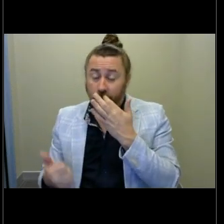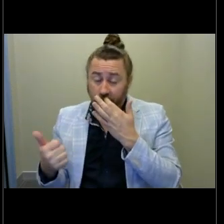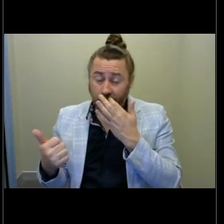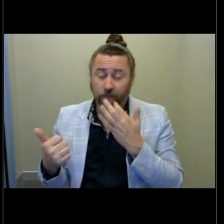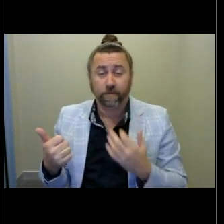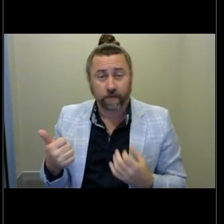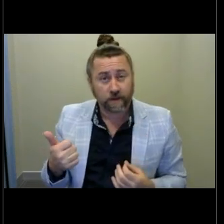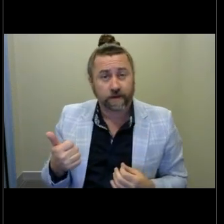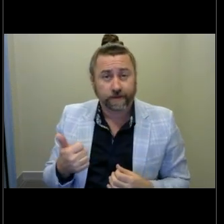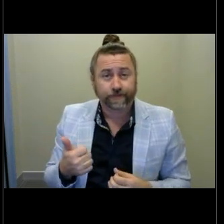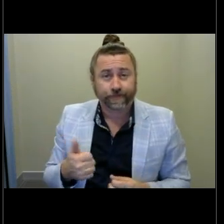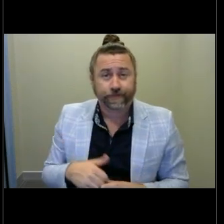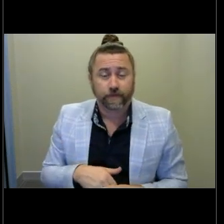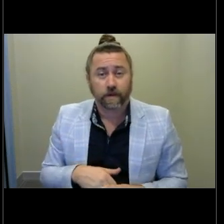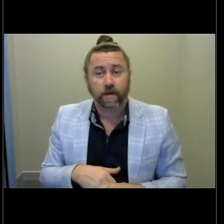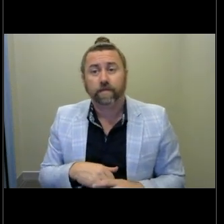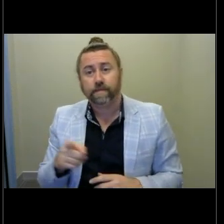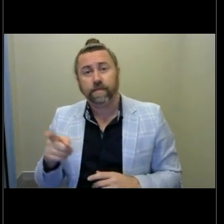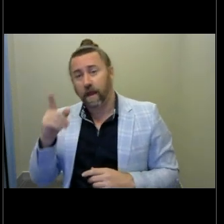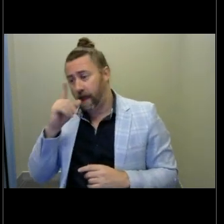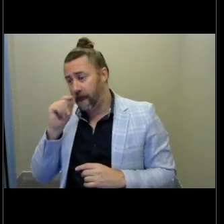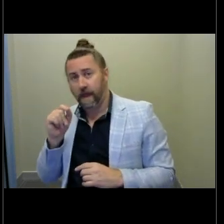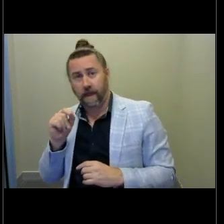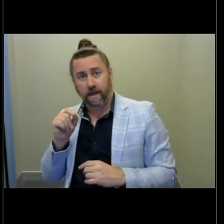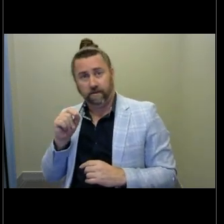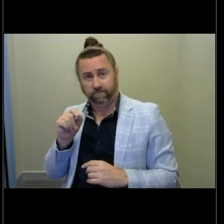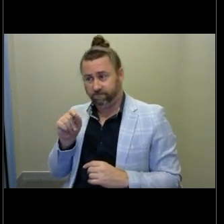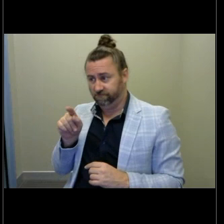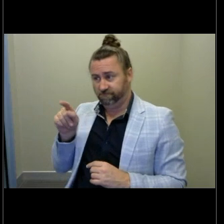In addition to being named as a protected person where the respondent would have an